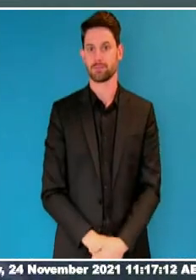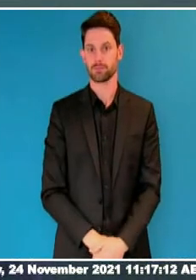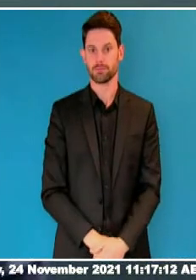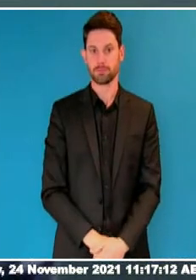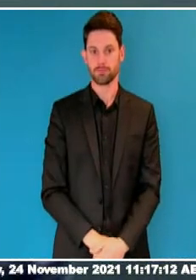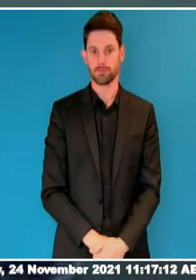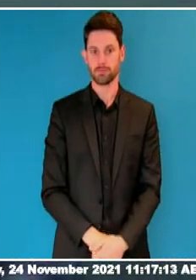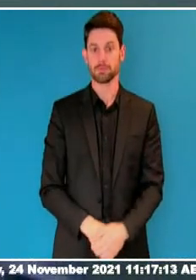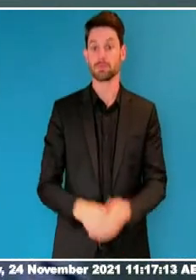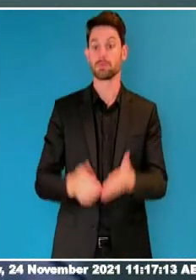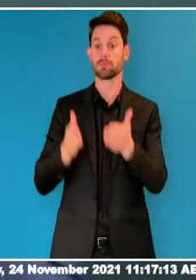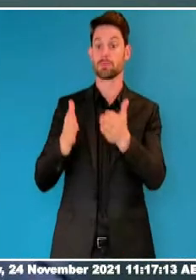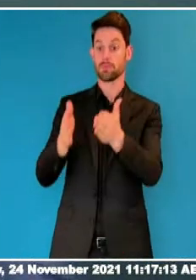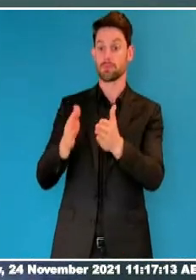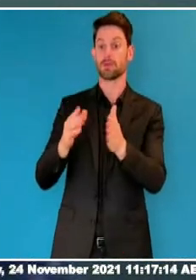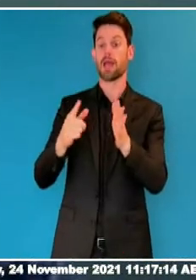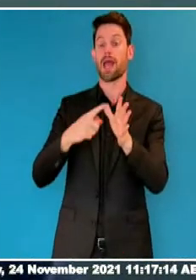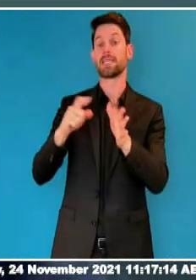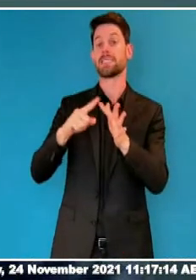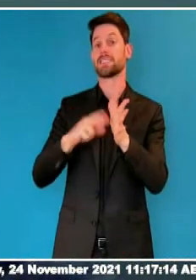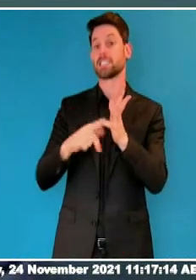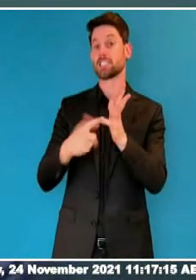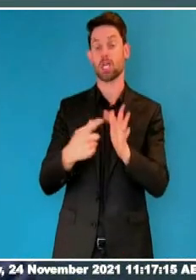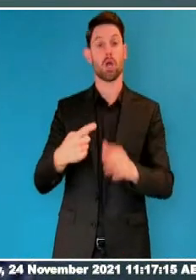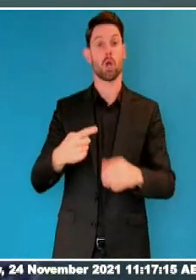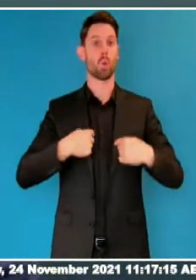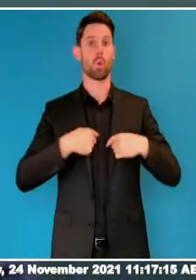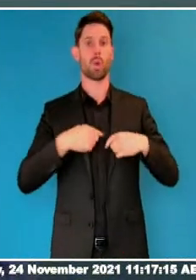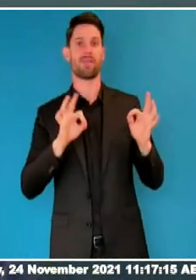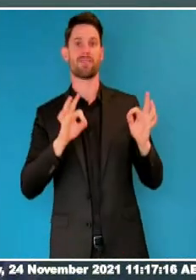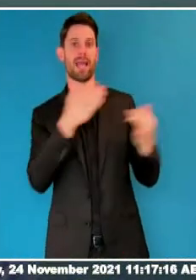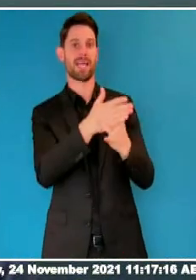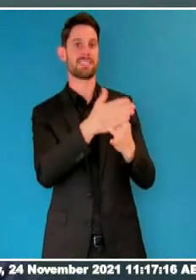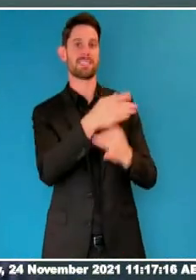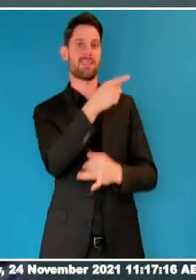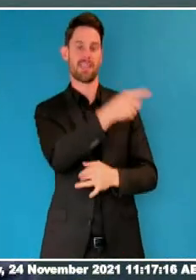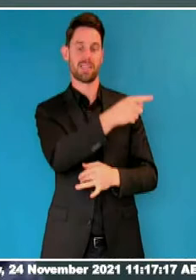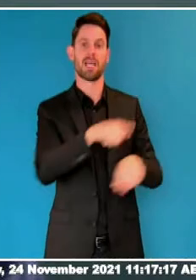No, we haven't accessed the fund at this point in time as we haven't found a